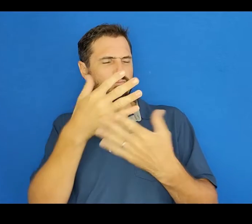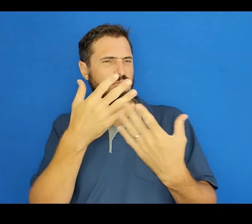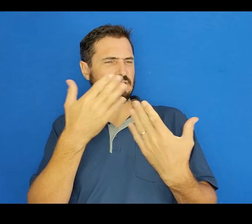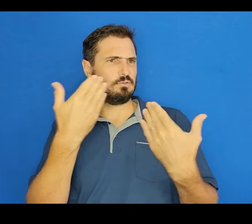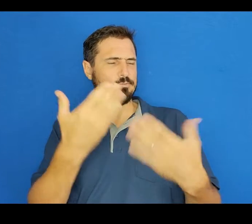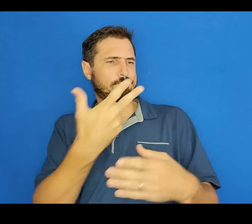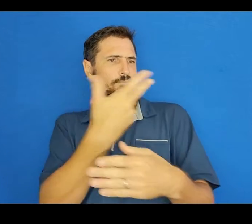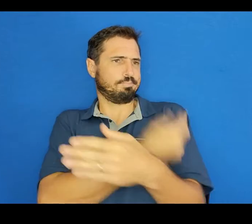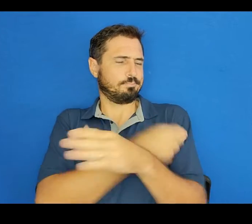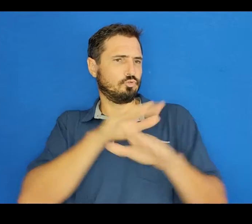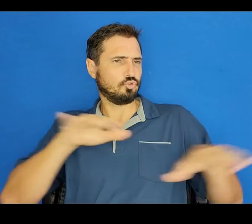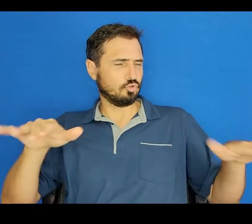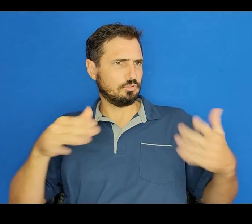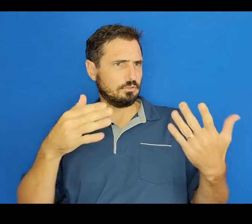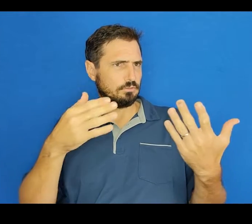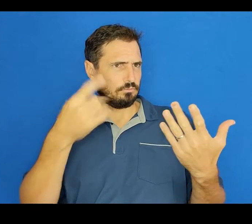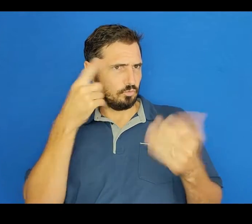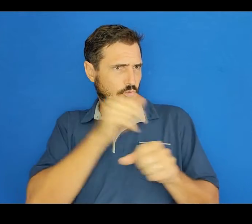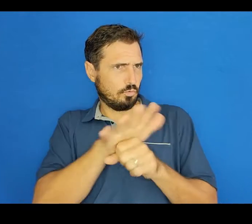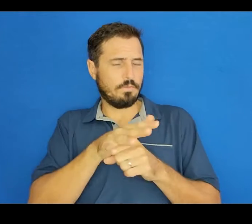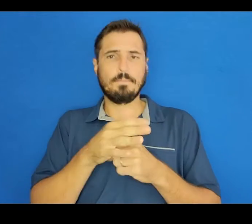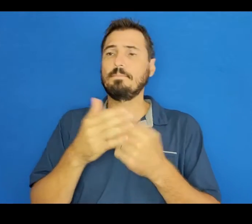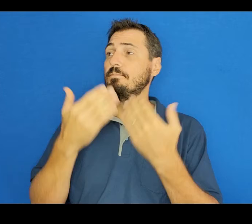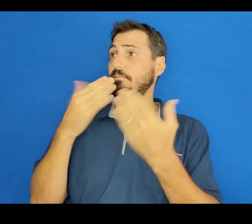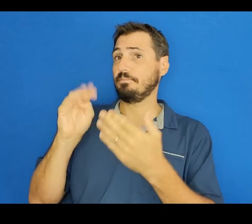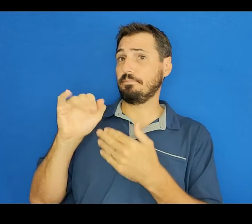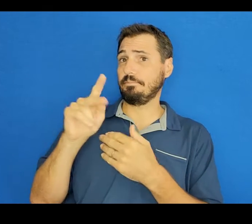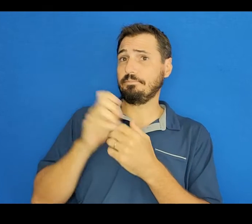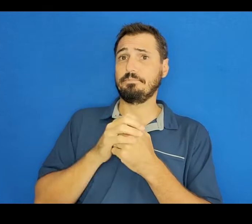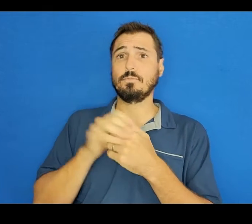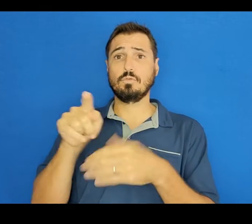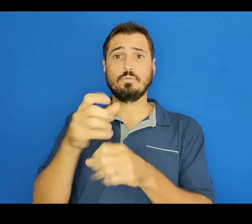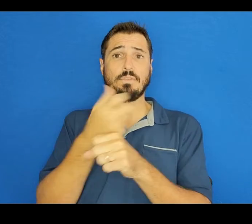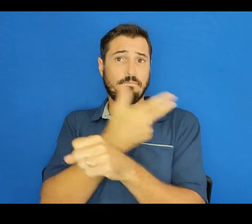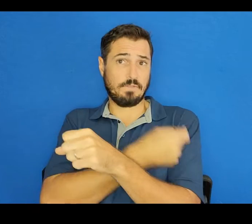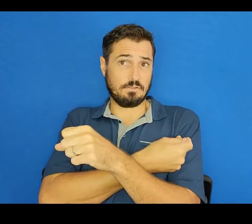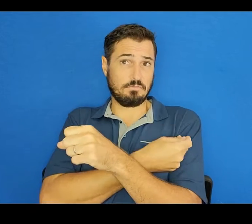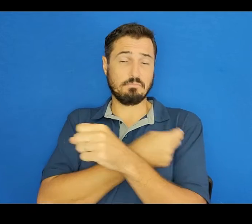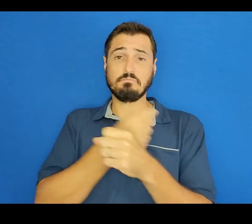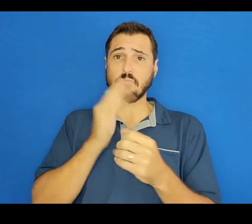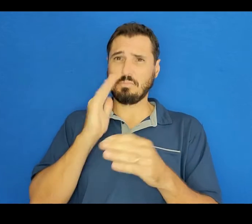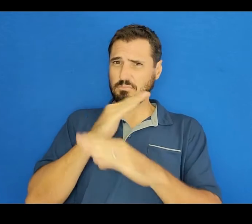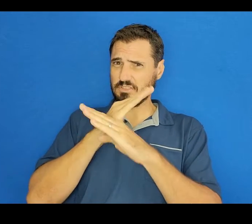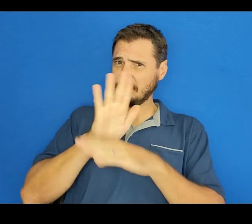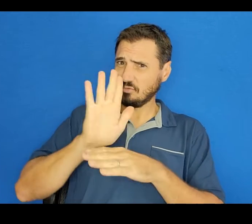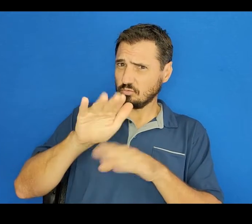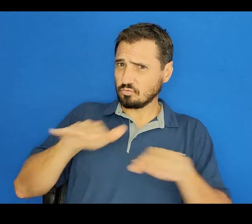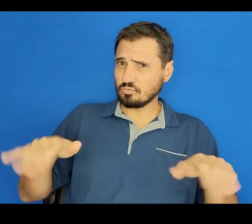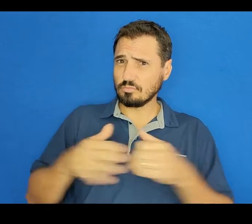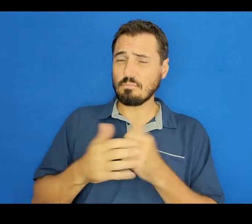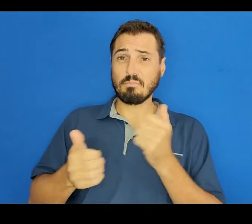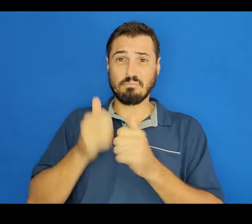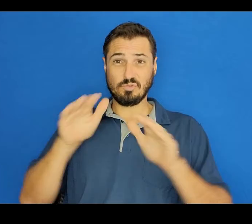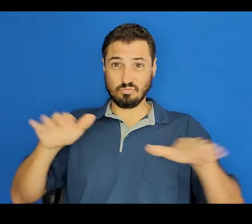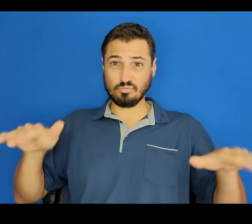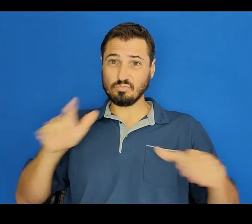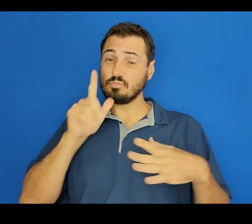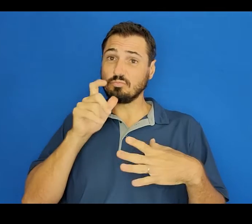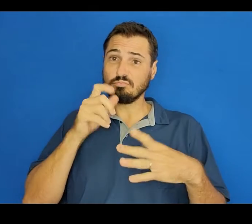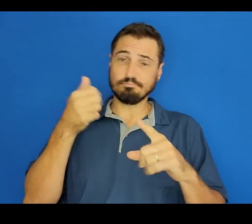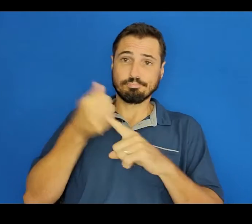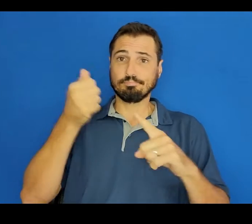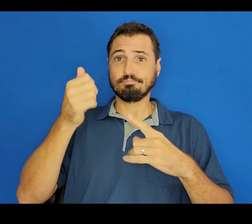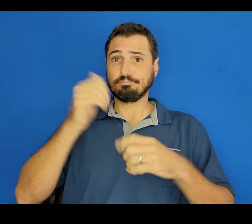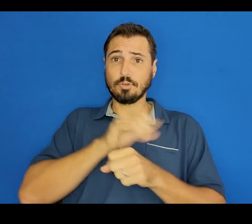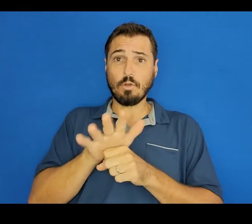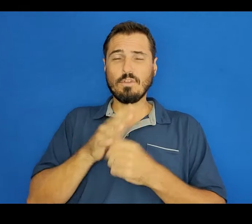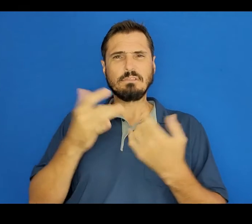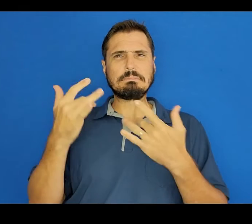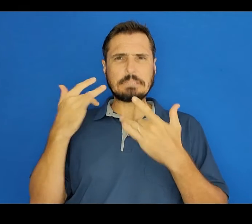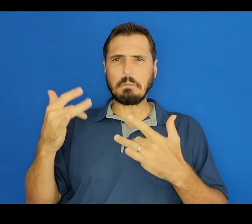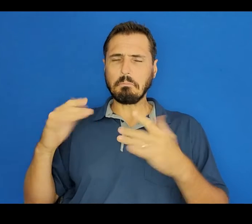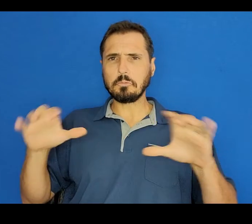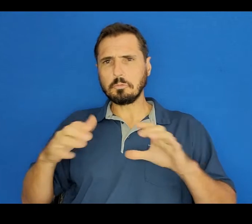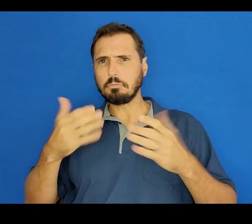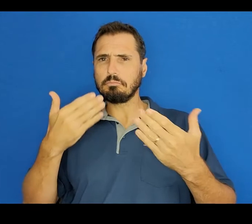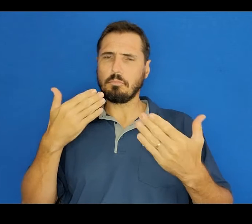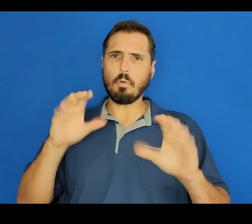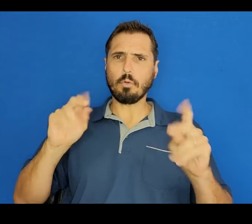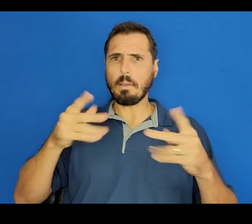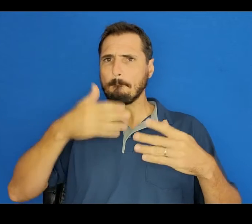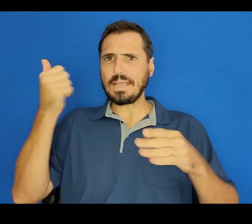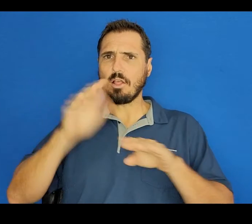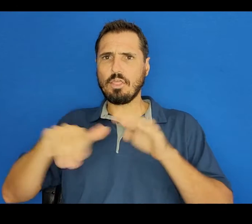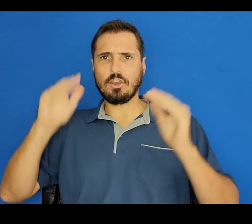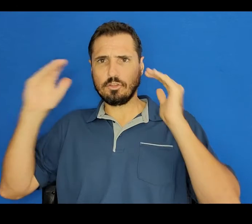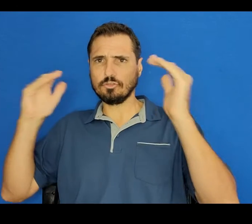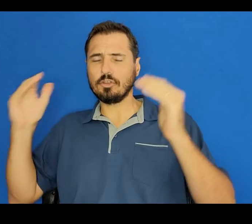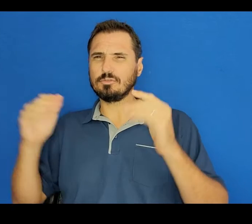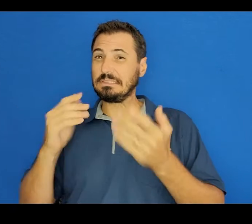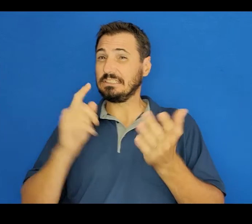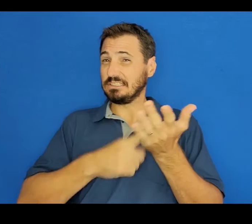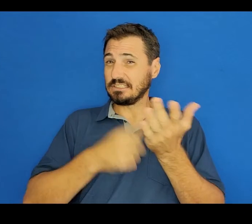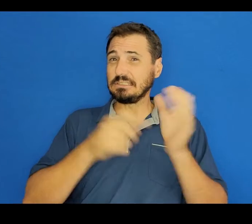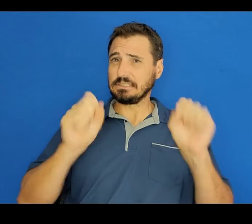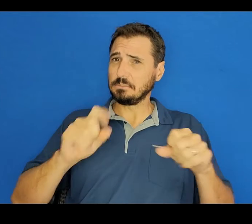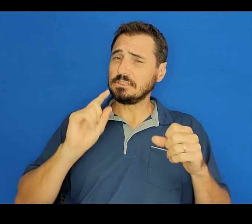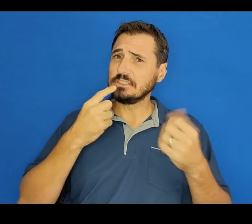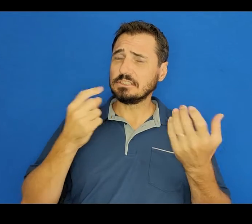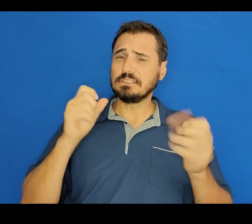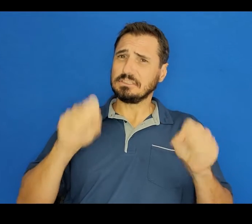Thanks Mike. Getting vaccinated protects your children. While most children who get infected fare better than adults, in some cases it can be severe, requiring hospital ICU care, or even rarely